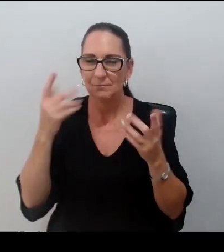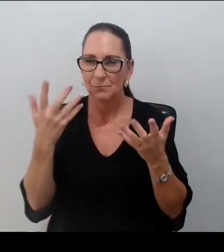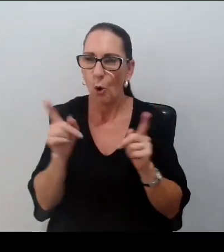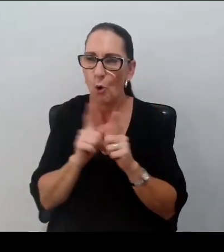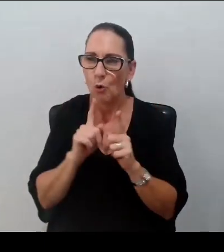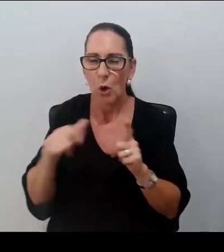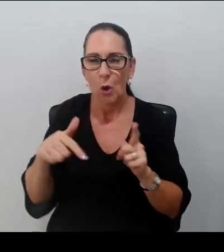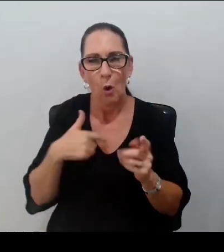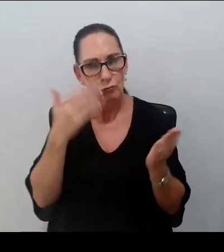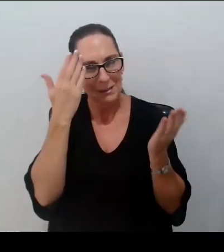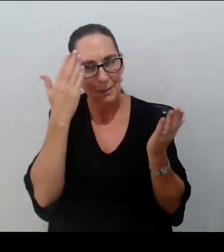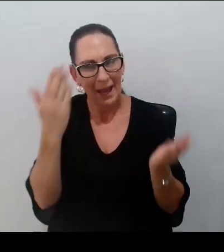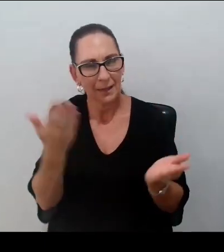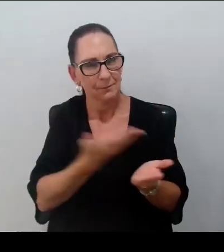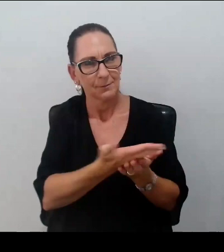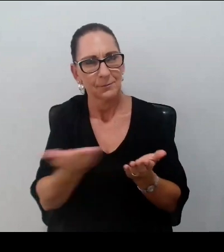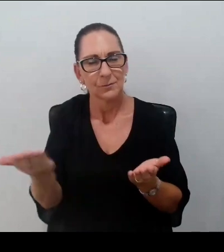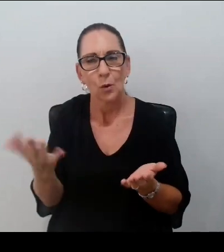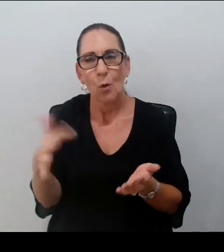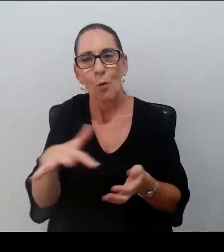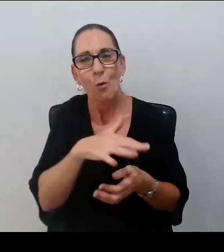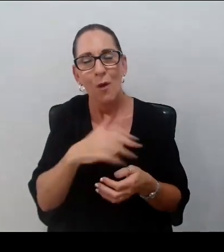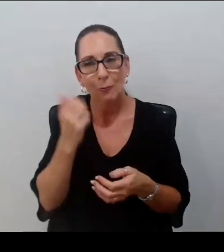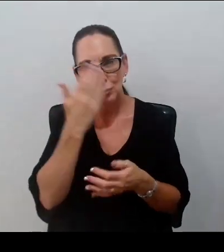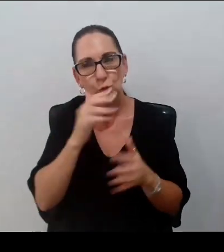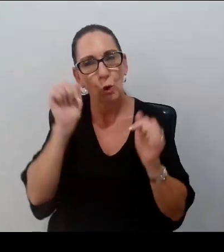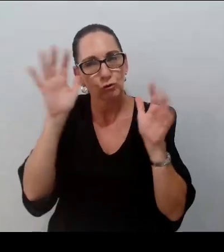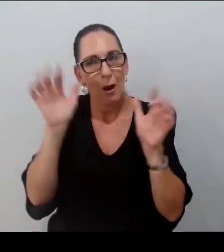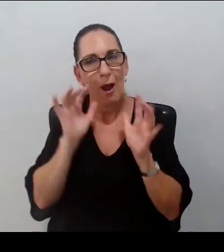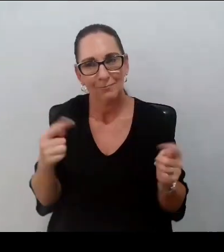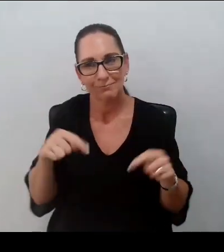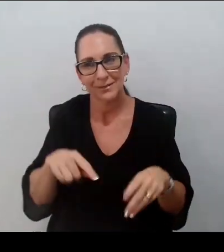to all Aboriginal and Torres Strait Islanders joining this event today.